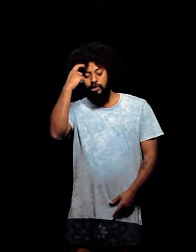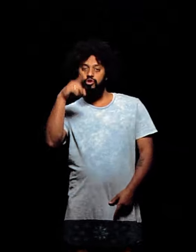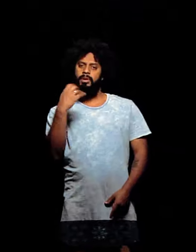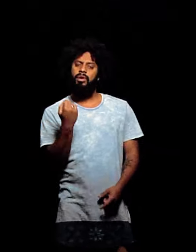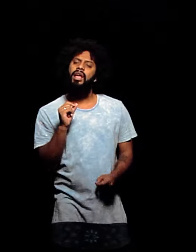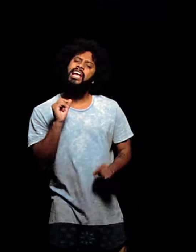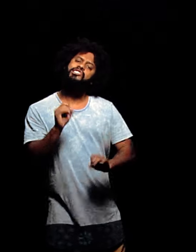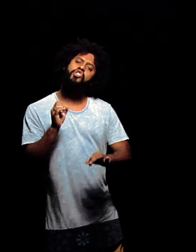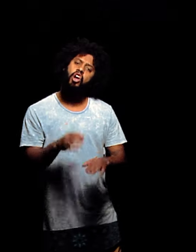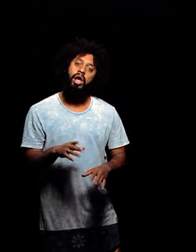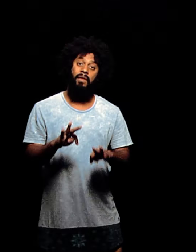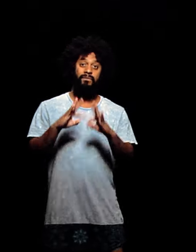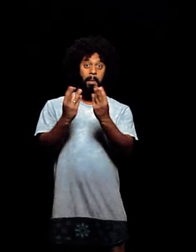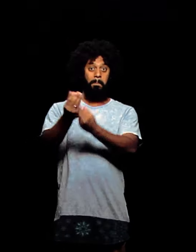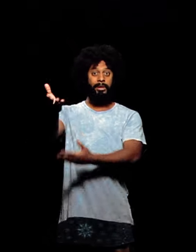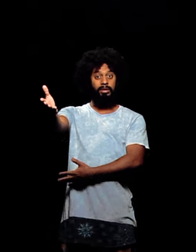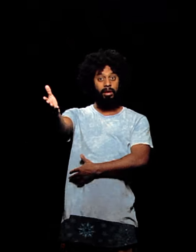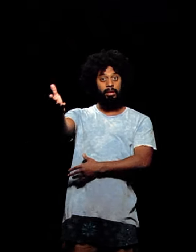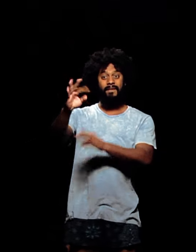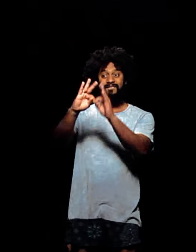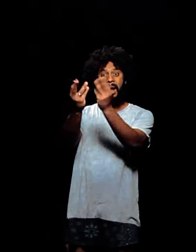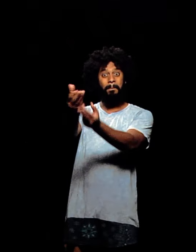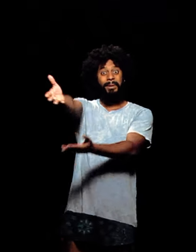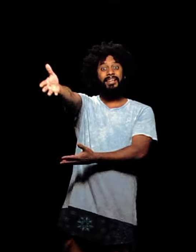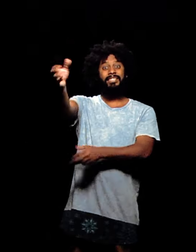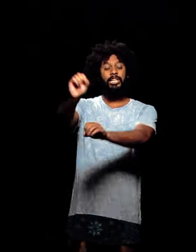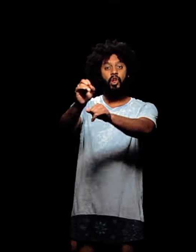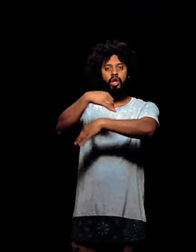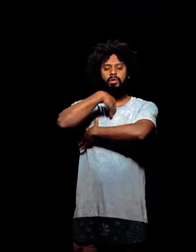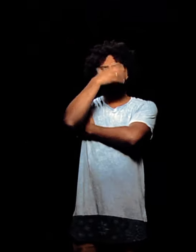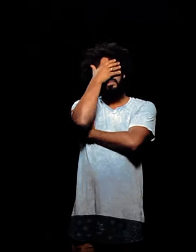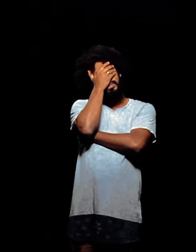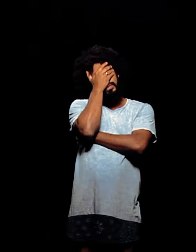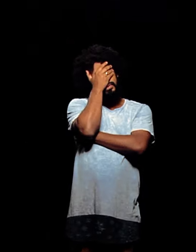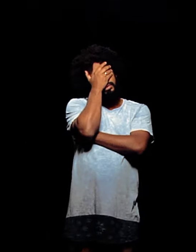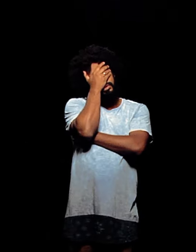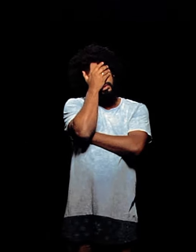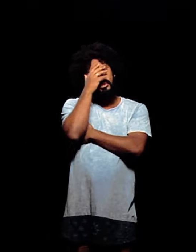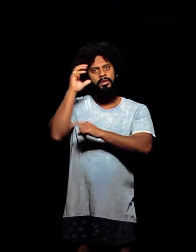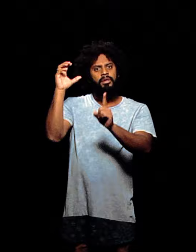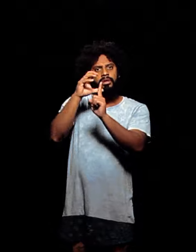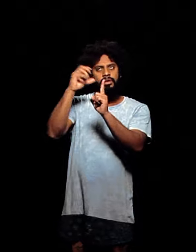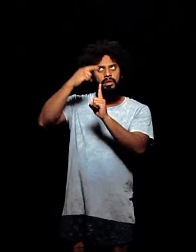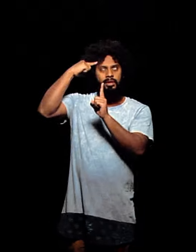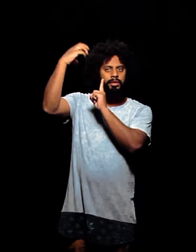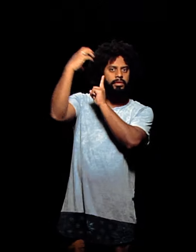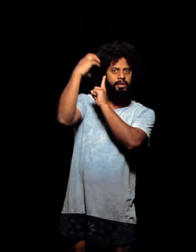They say they don't feel that way. And who teaches this? Often the family teaches to deny.